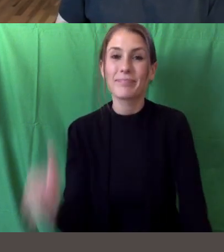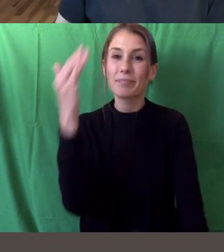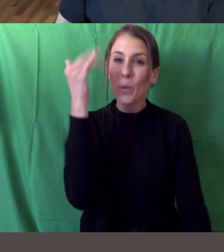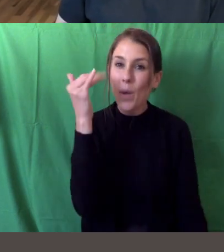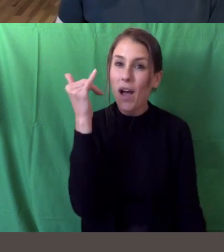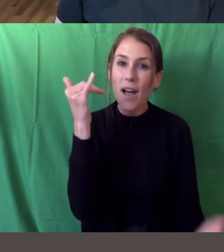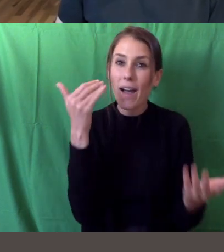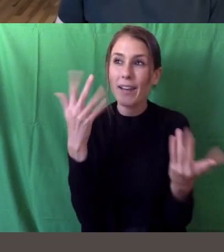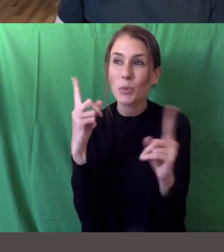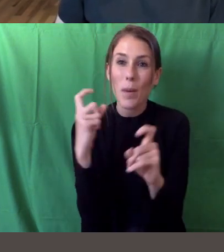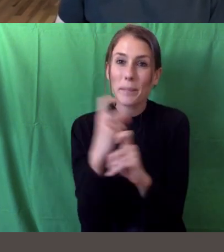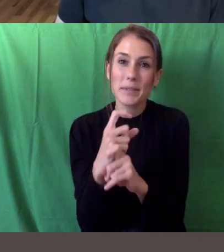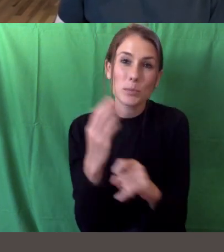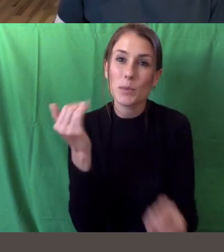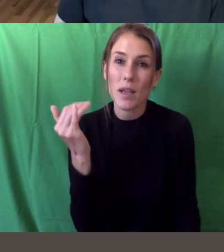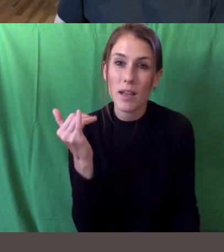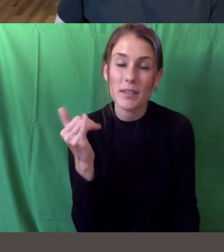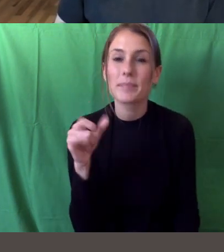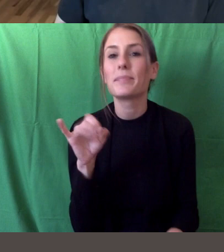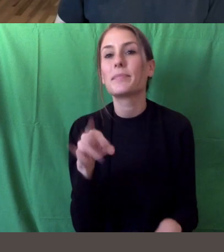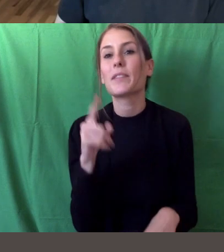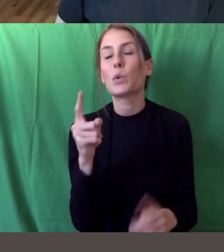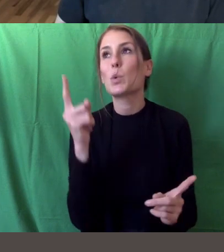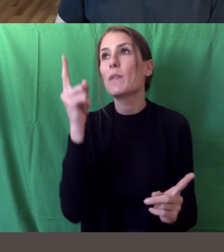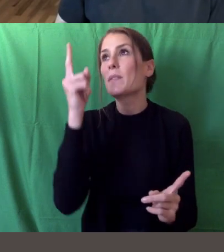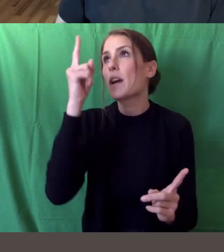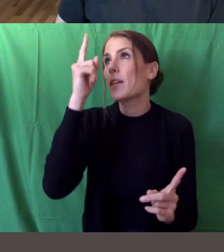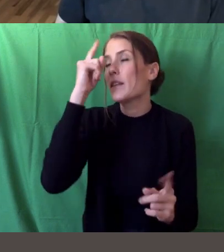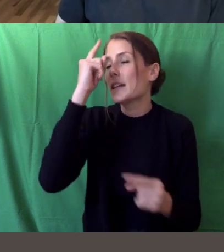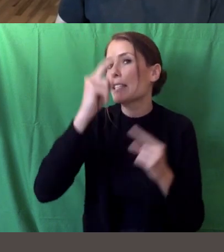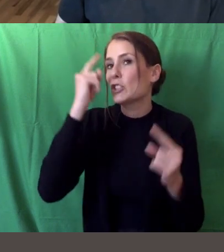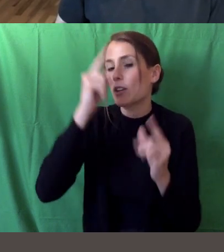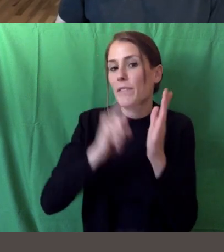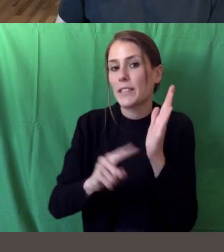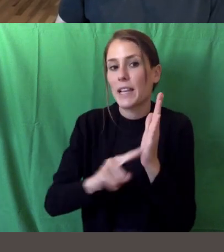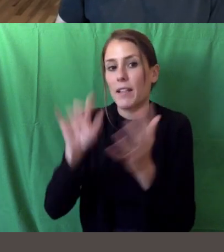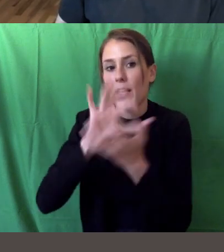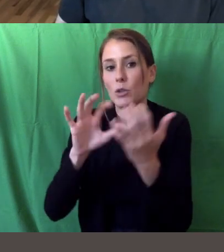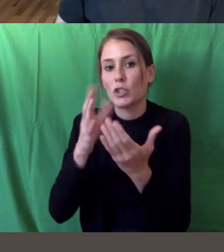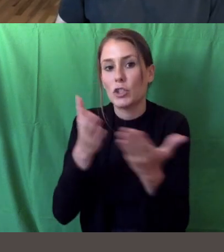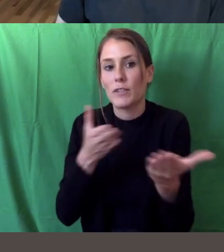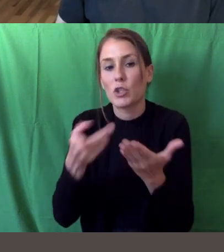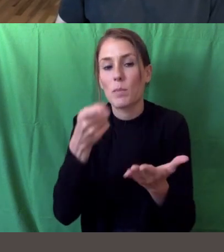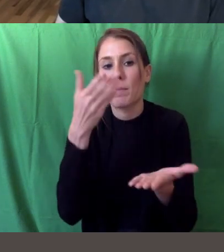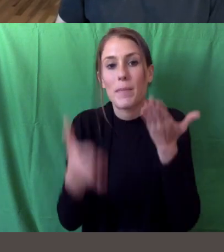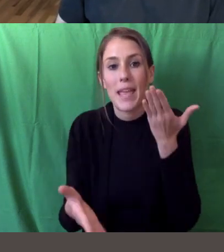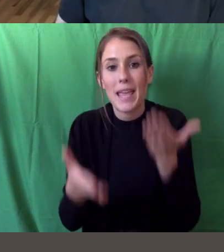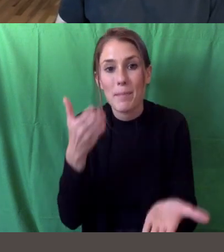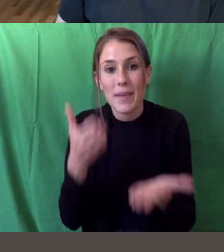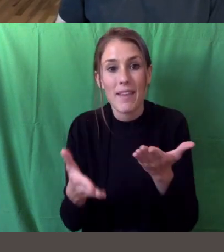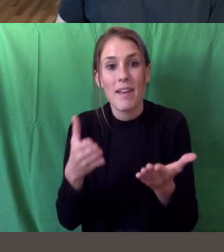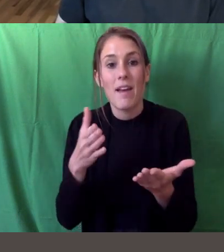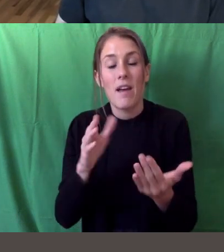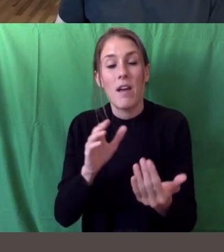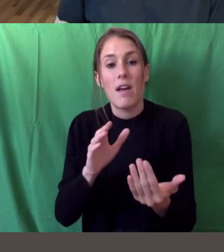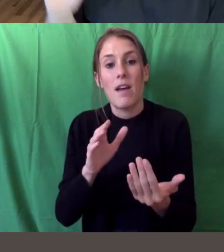But why is it so complicated? If you've ever considered investigating cloud services, you might have been confronted with a solution that looked something like this,